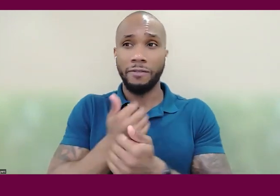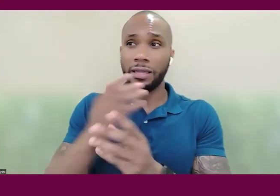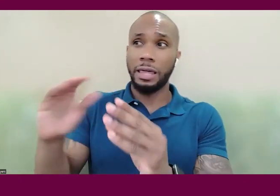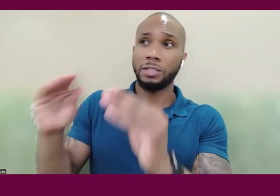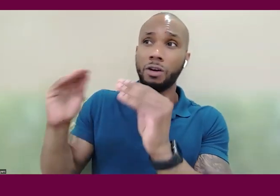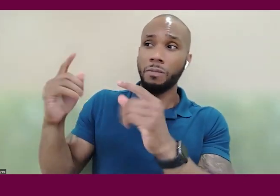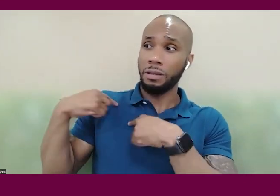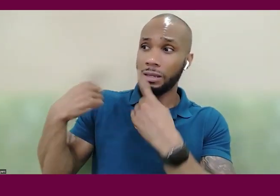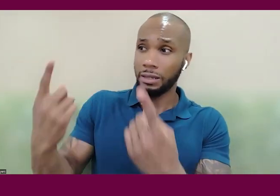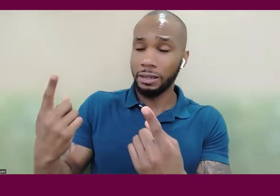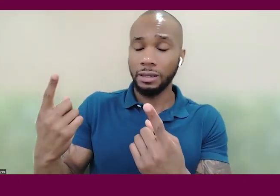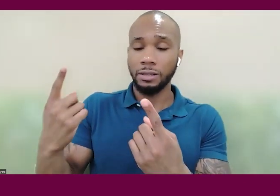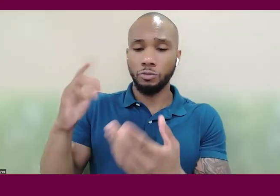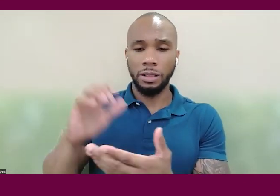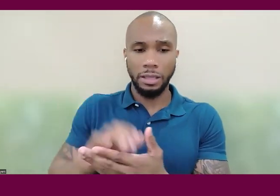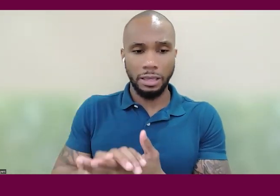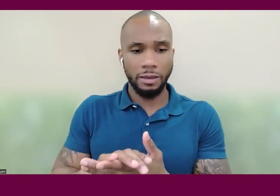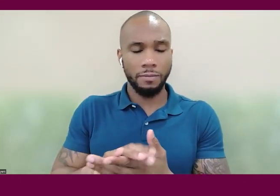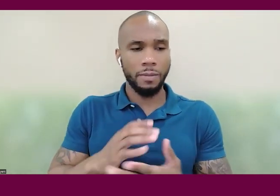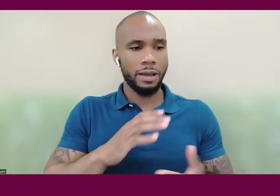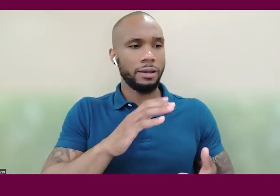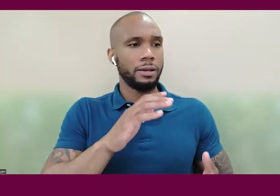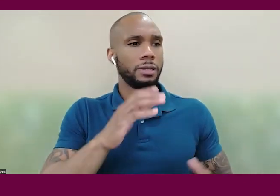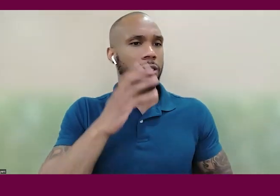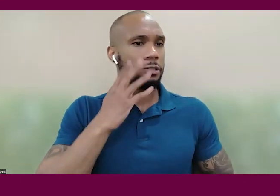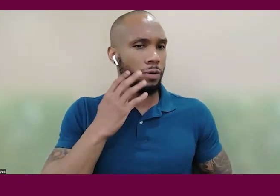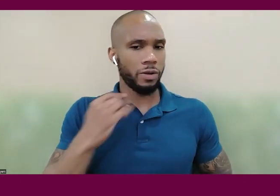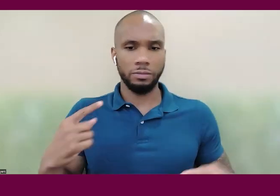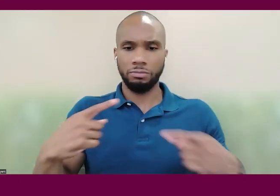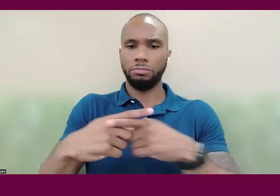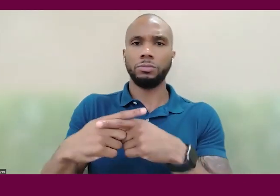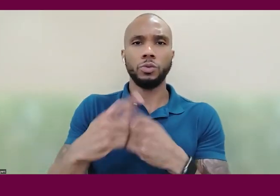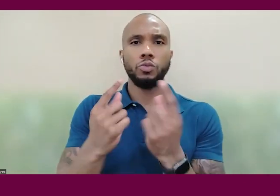believe, yet your experience is telling you otherwise. Where do you go?